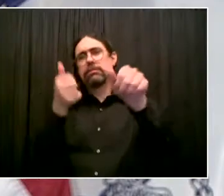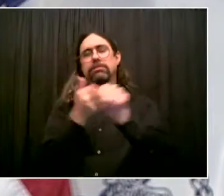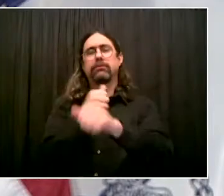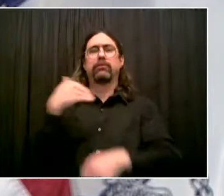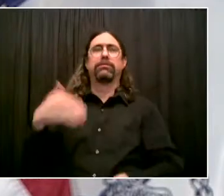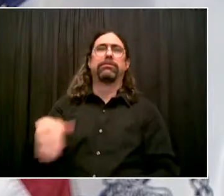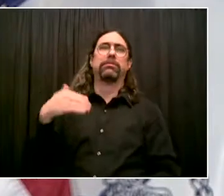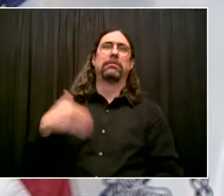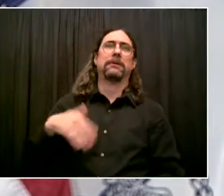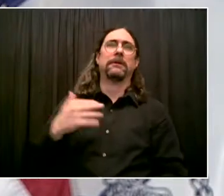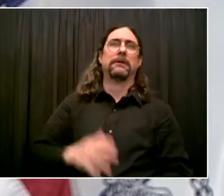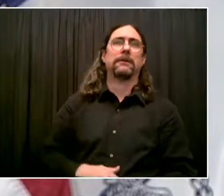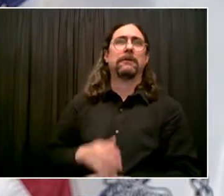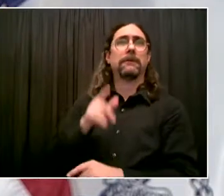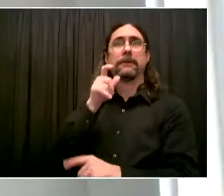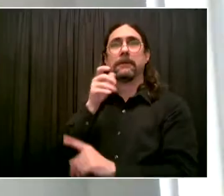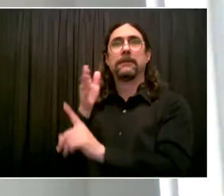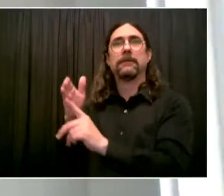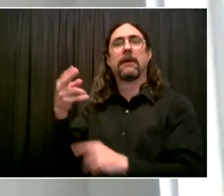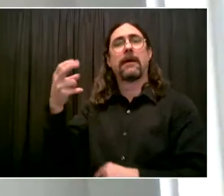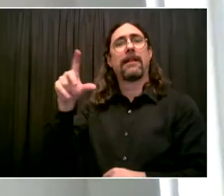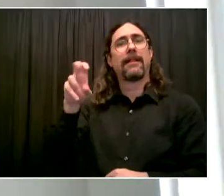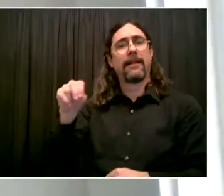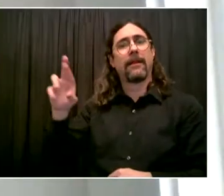IS BEEN A REAL VOICE OF CONSCIENCE,